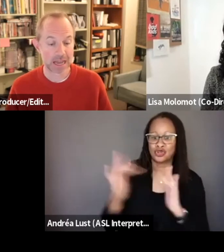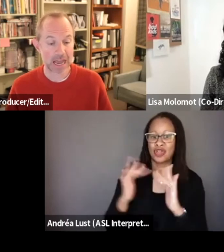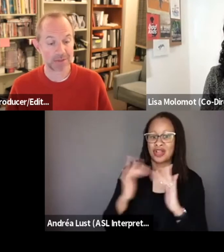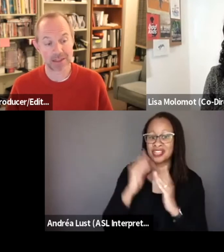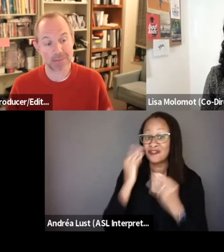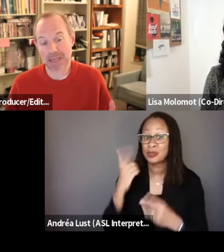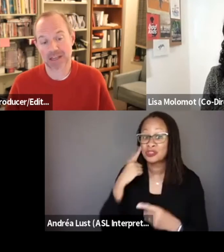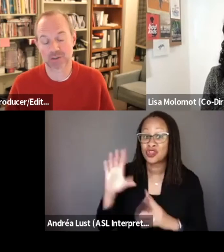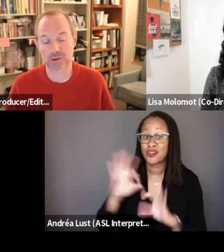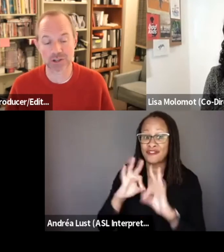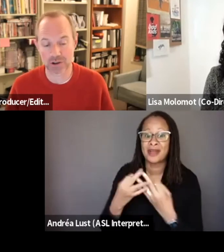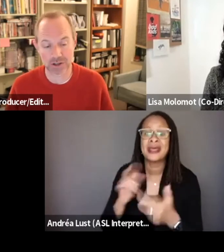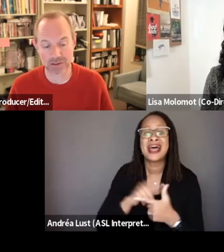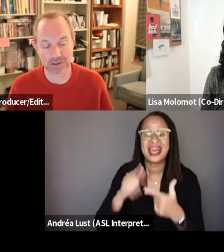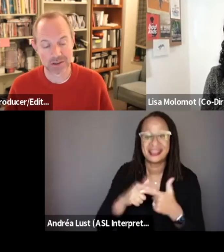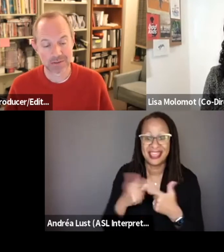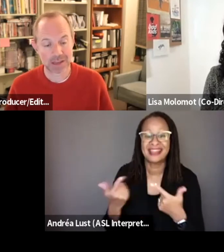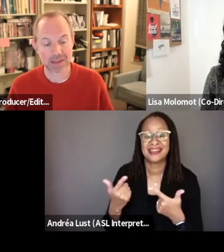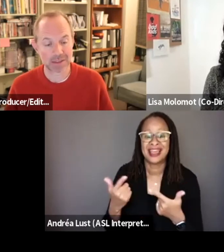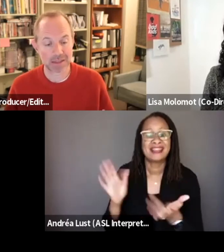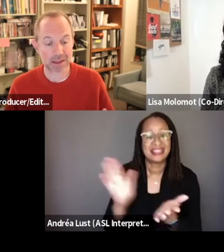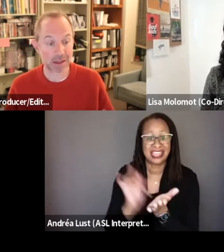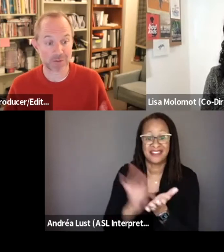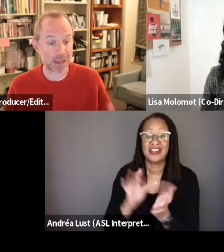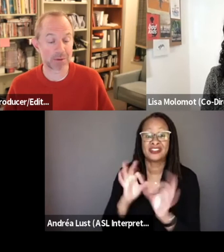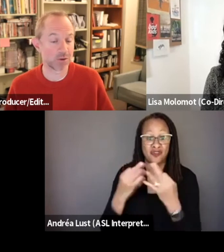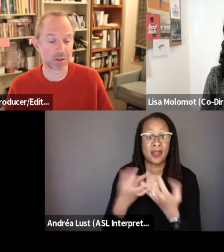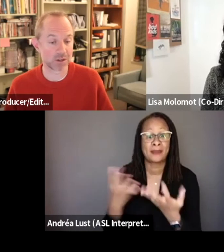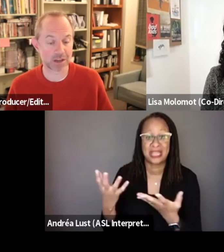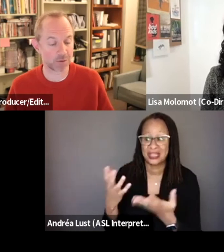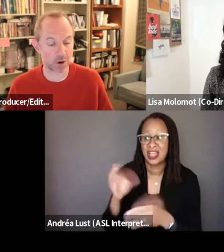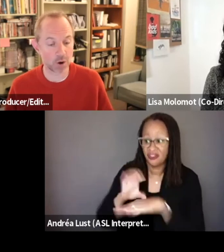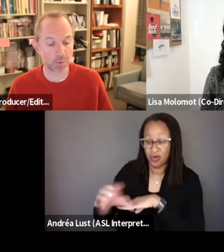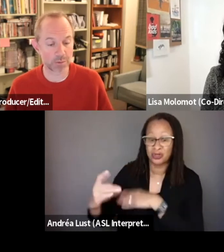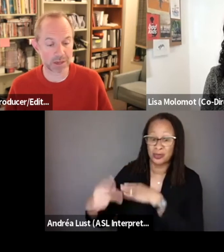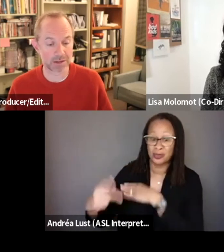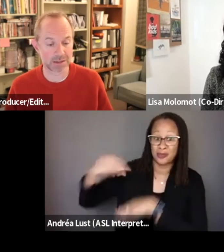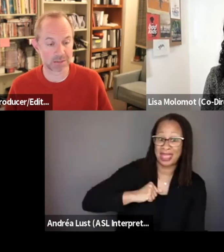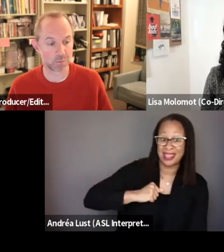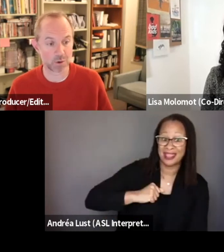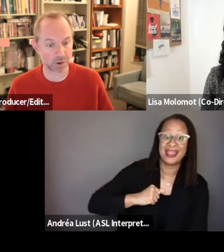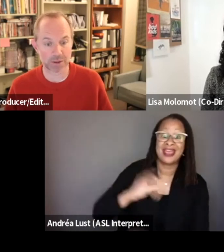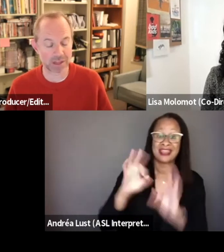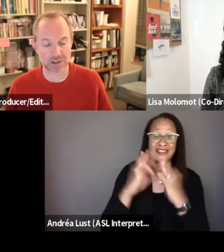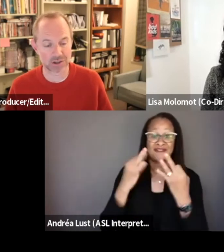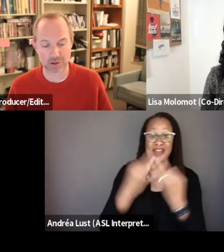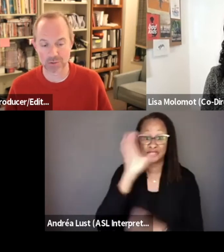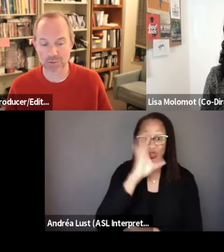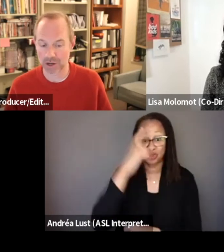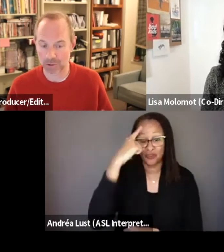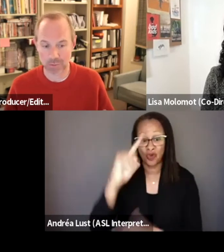And then they make extortion calls. And the family who is looking for hope is wondering what they should do,